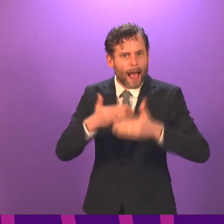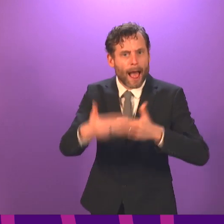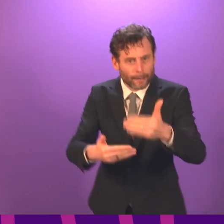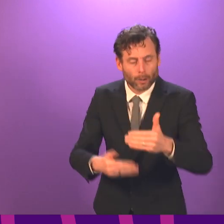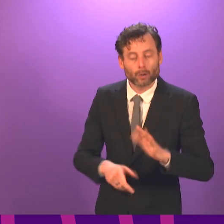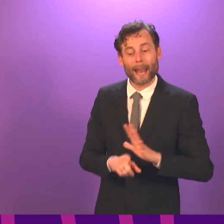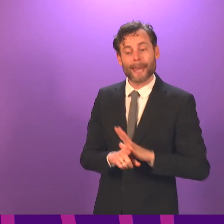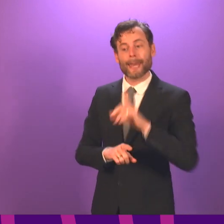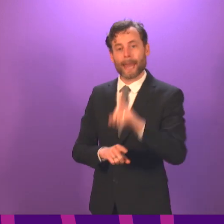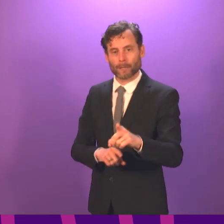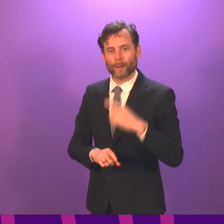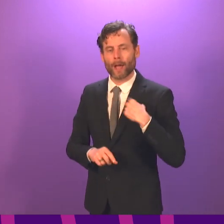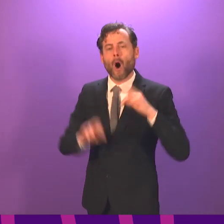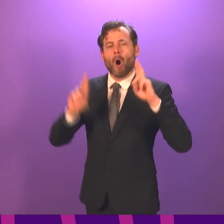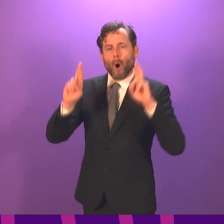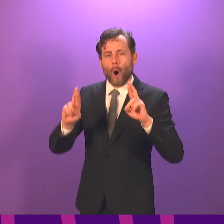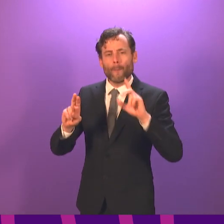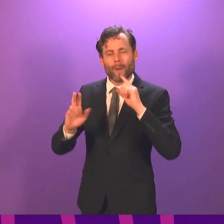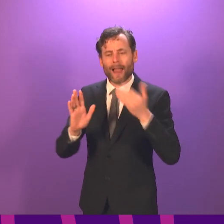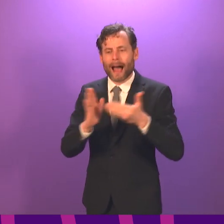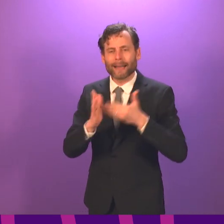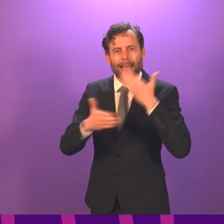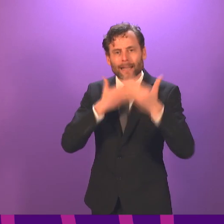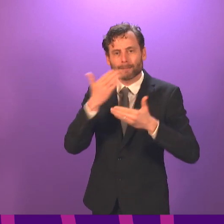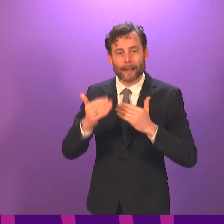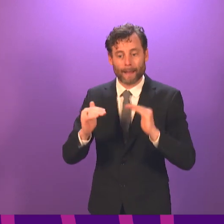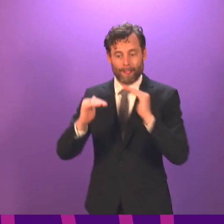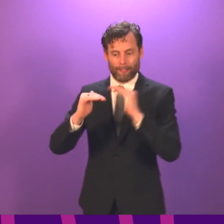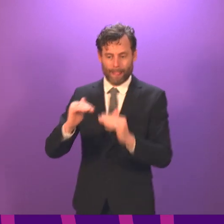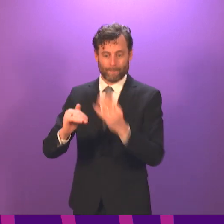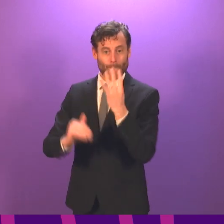able to confirm some changes to the level 4 restrictions. Between now and then, and